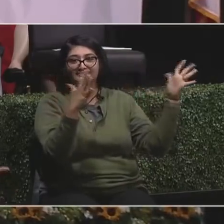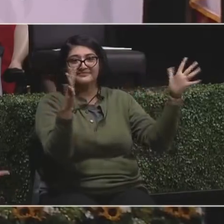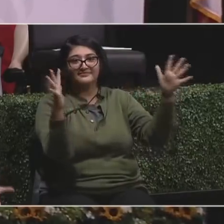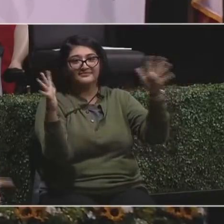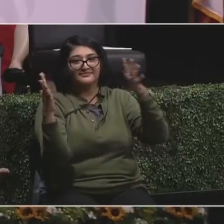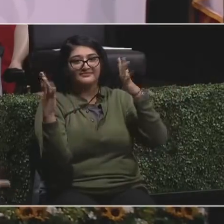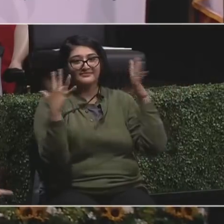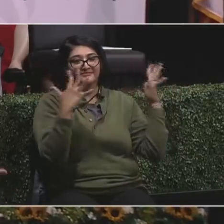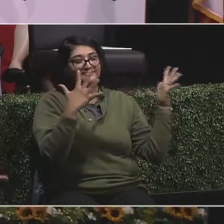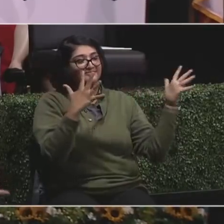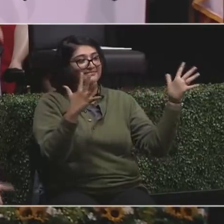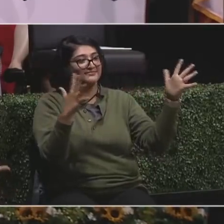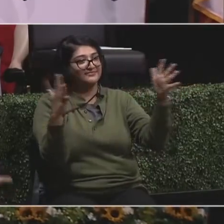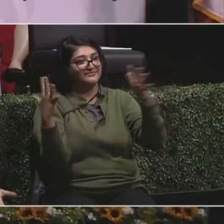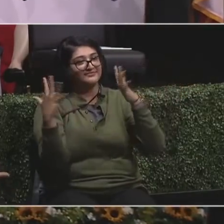EAGLE, AND YOU WILL SOAR.